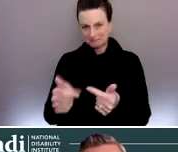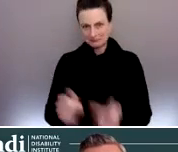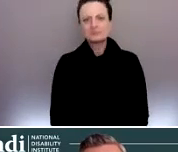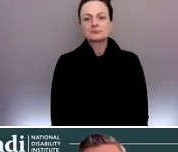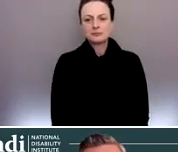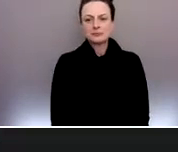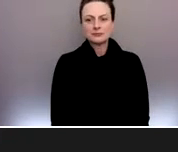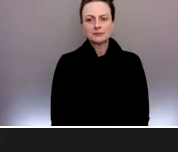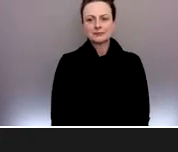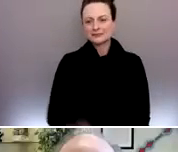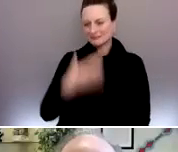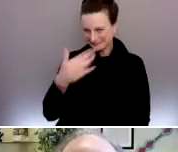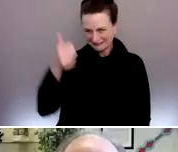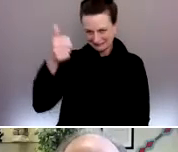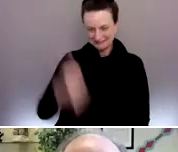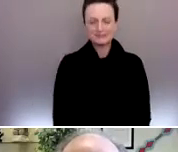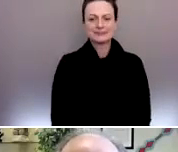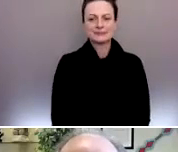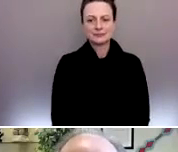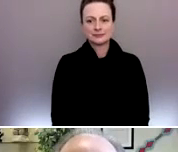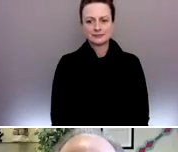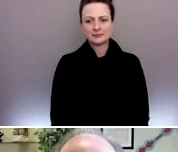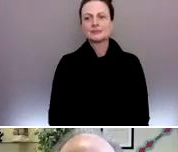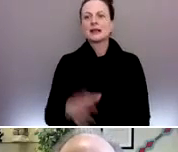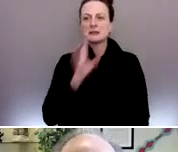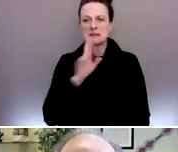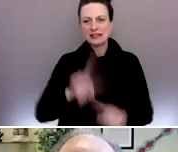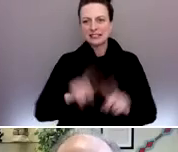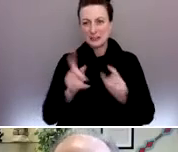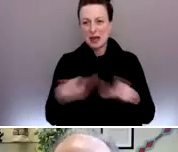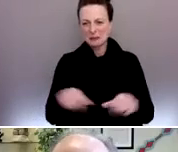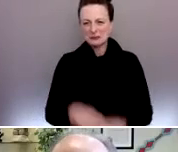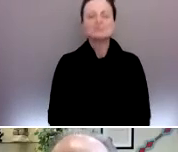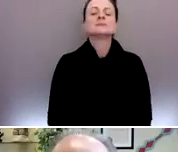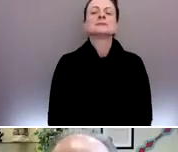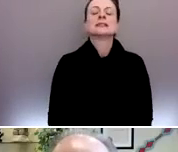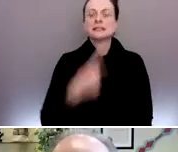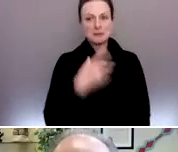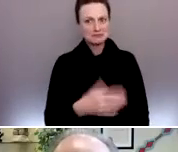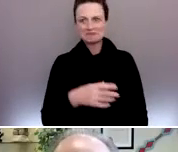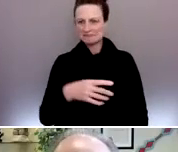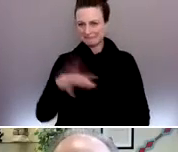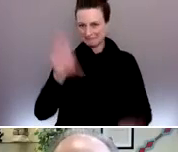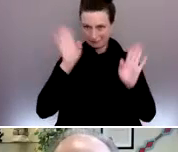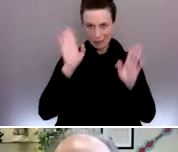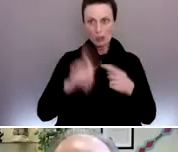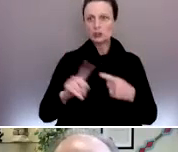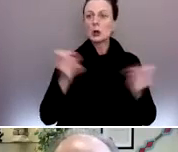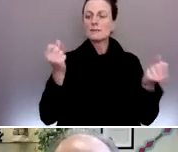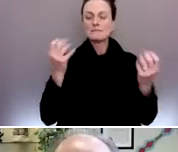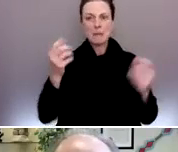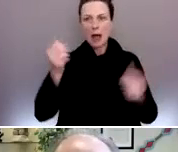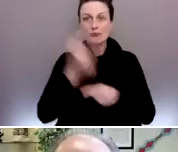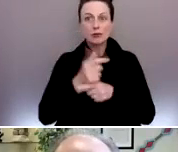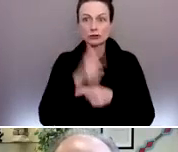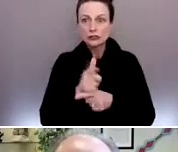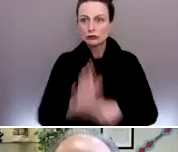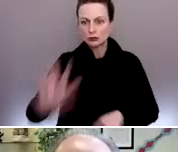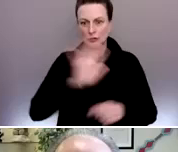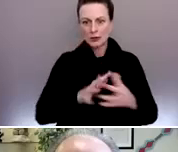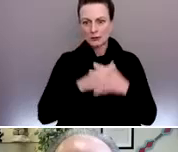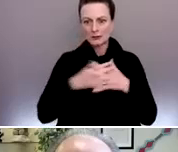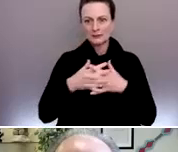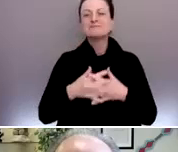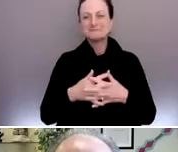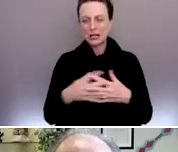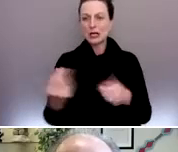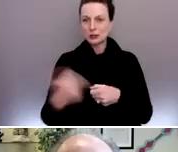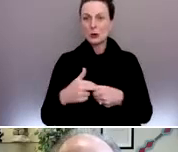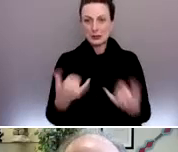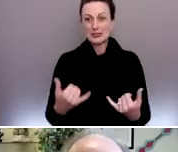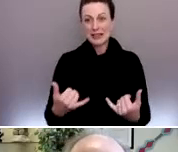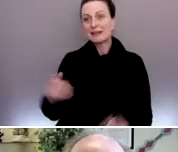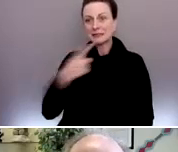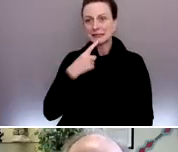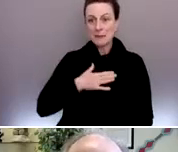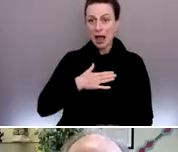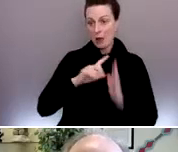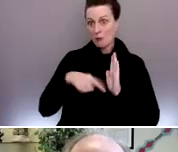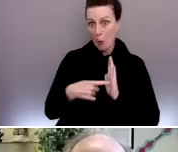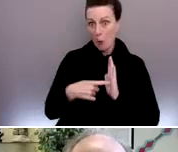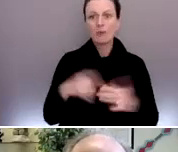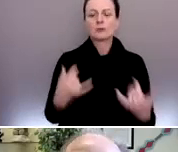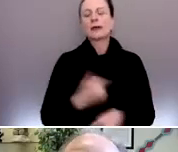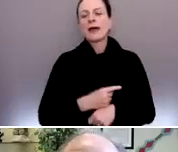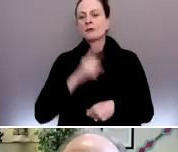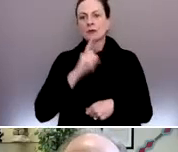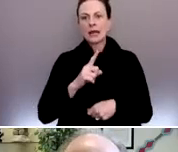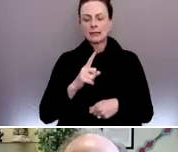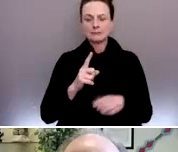Thank you Michael, thank you to my brothers and sisters. My job is to orchestrate the